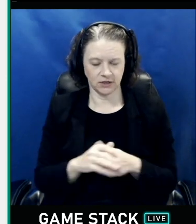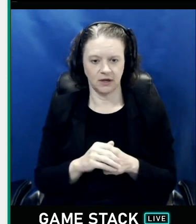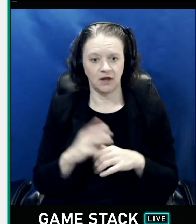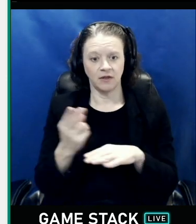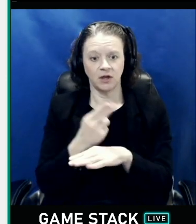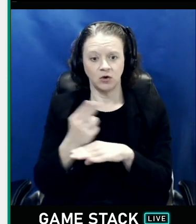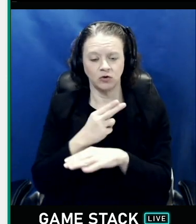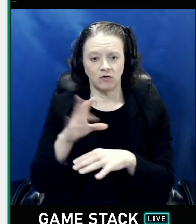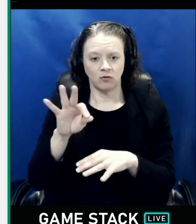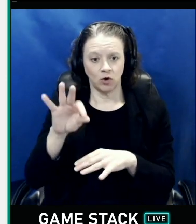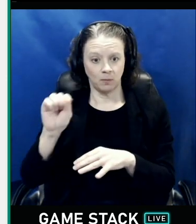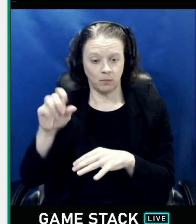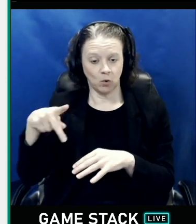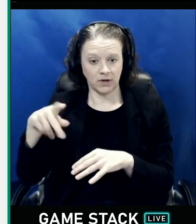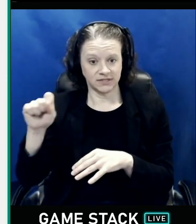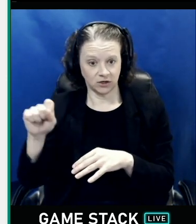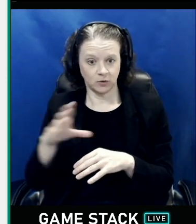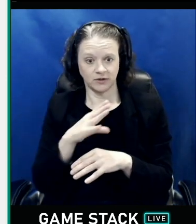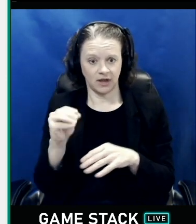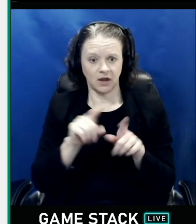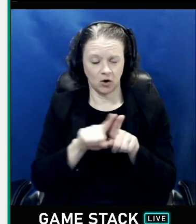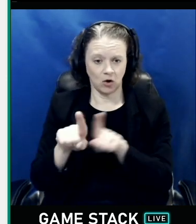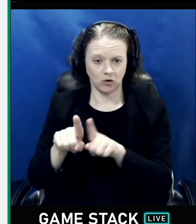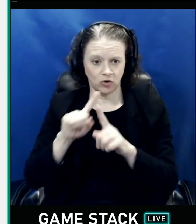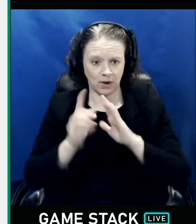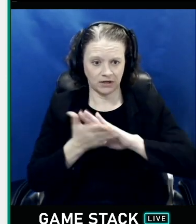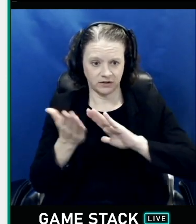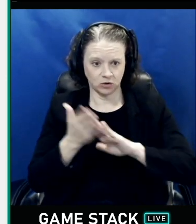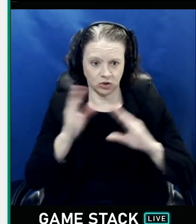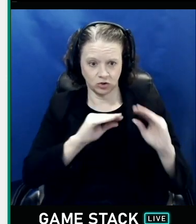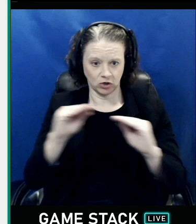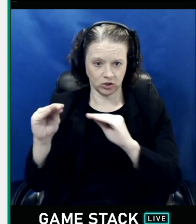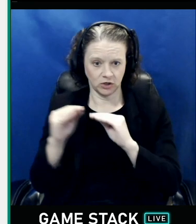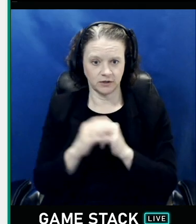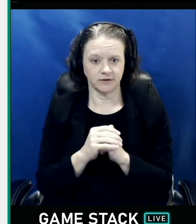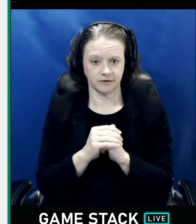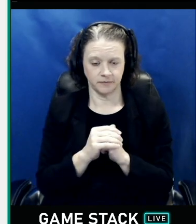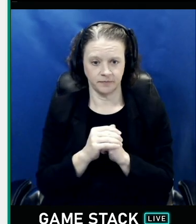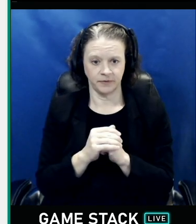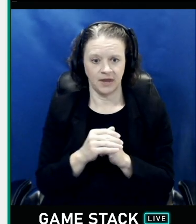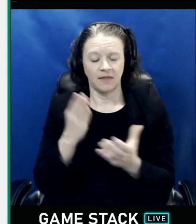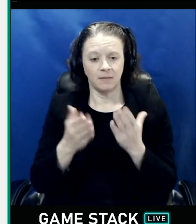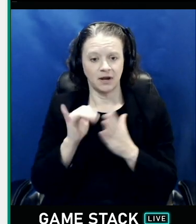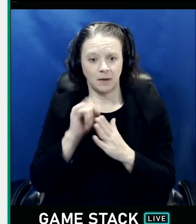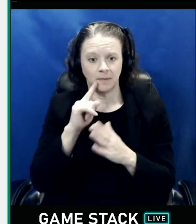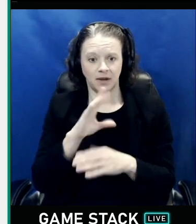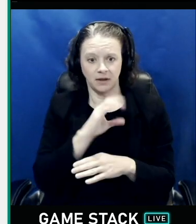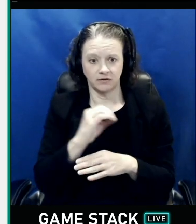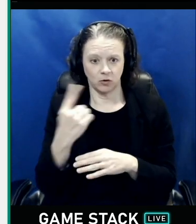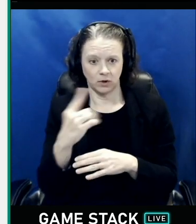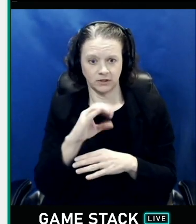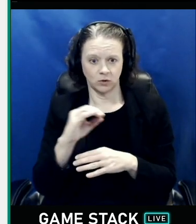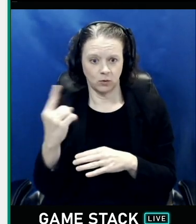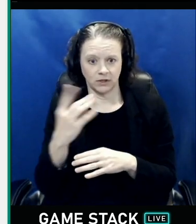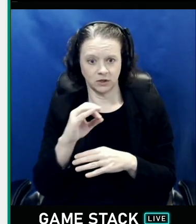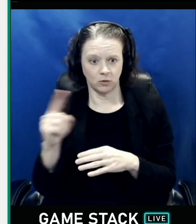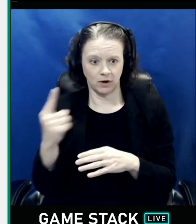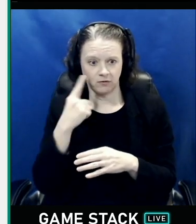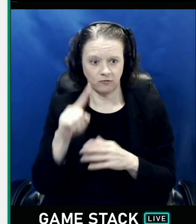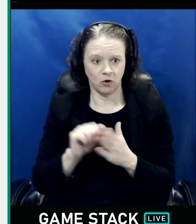and execution units. AMD and Intel process results may not be binary equivalent for reciprocal and reciprocal square root instructions.